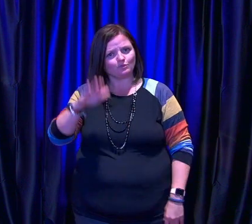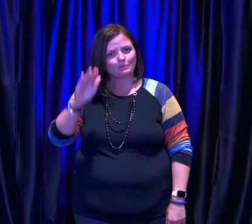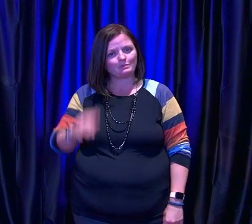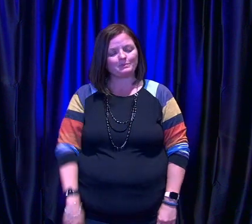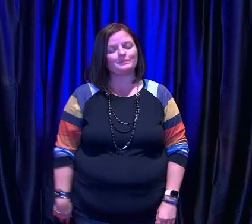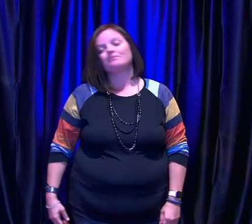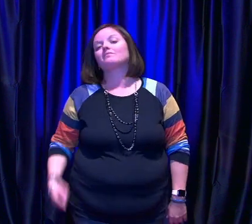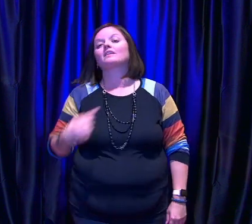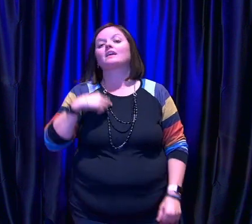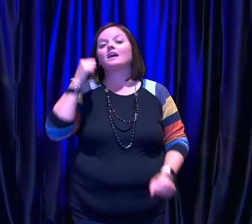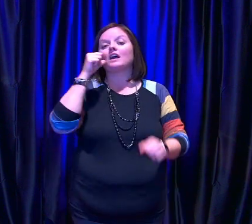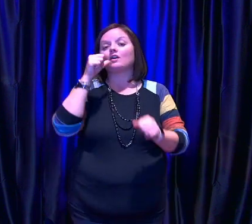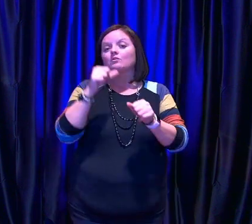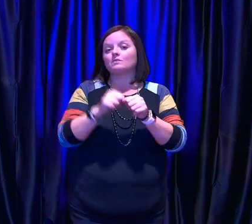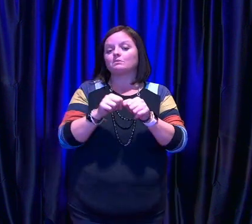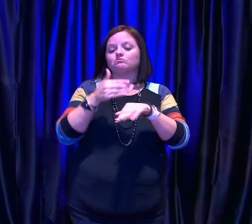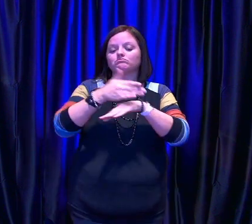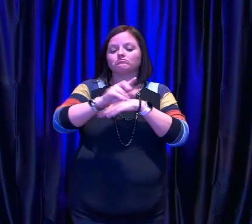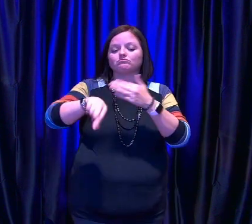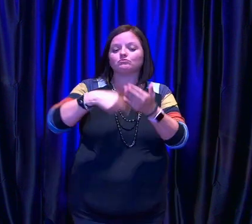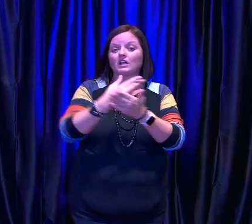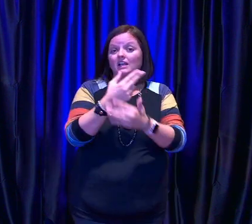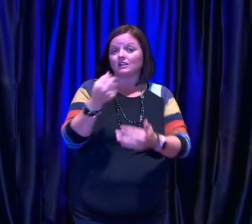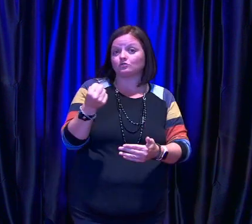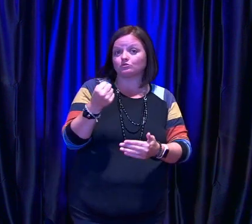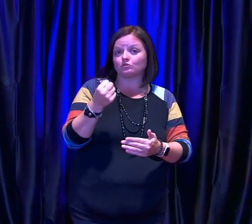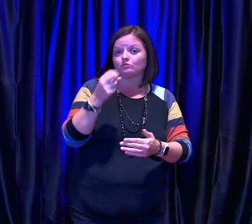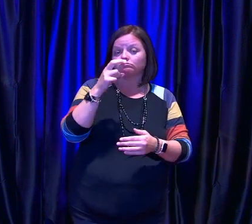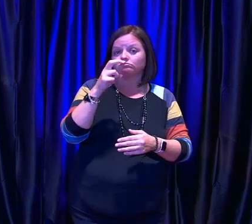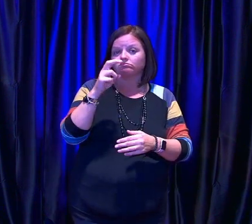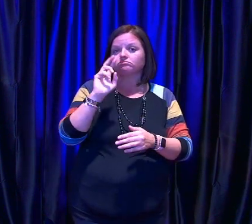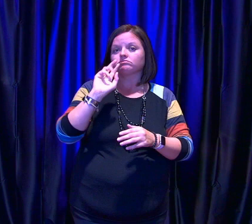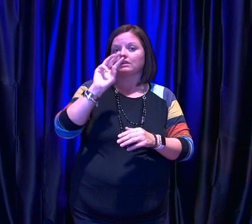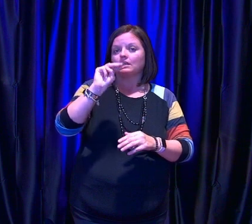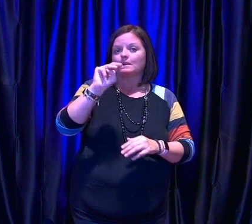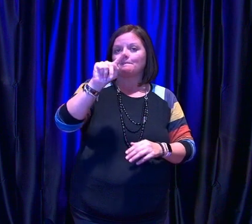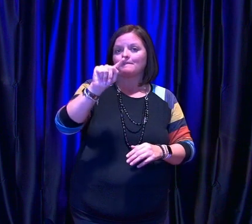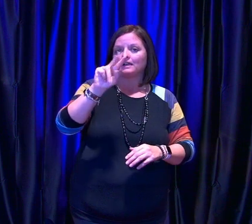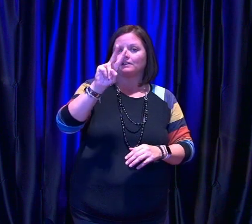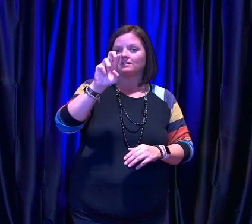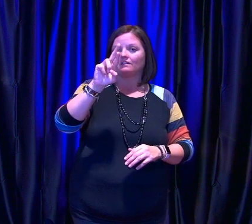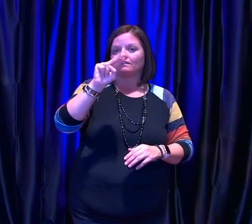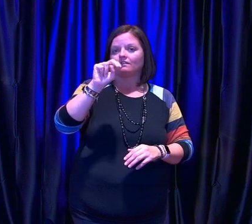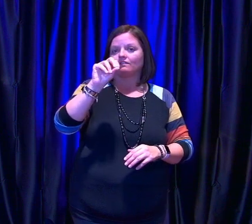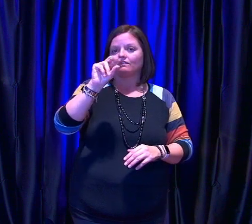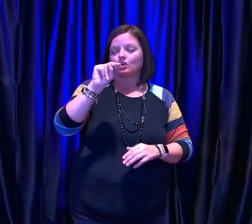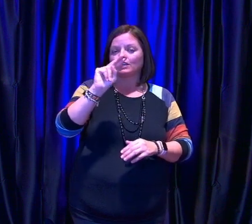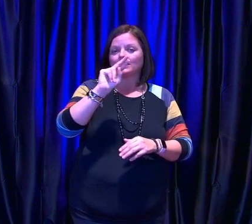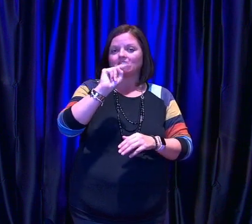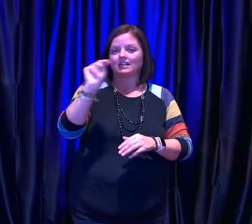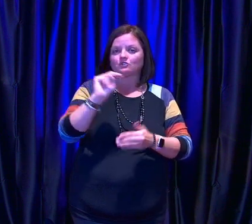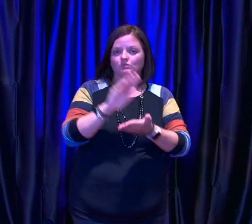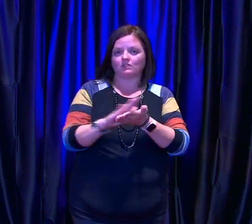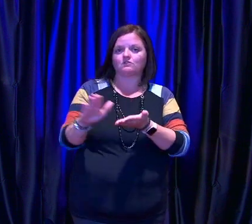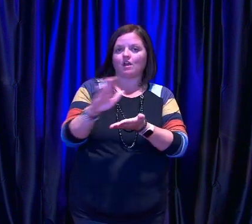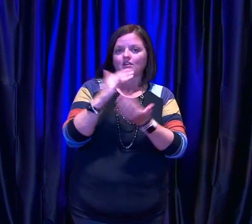i remember after graduating from high school and i went to mount vernon nazarene college now a university and i was in a singing